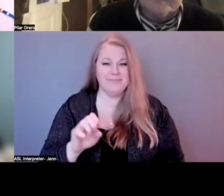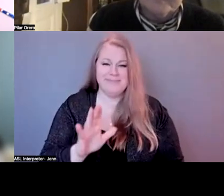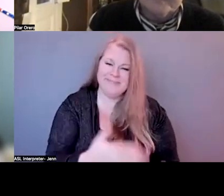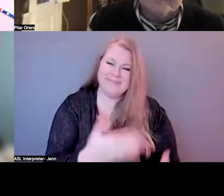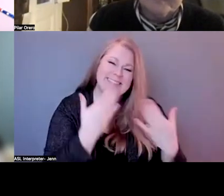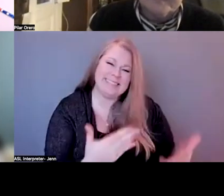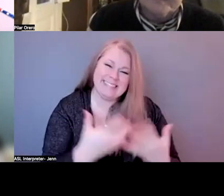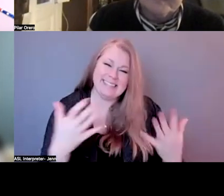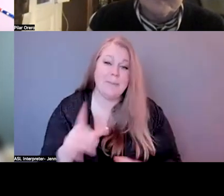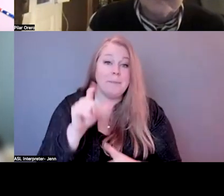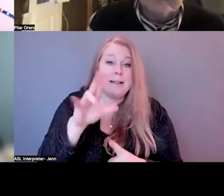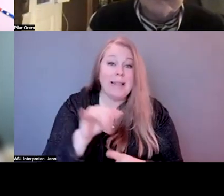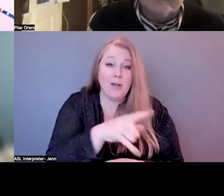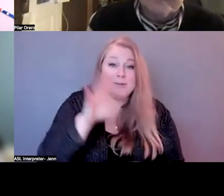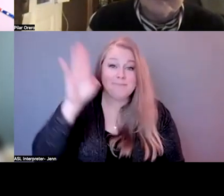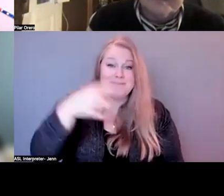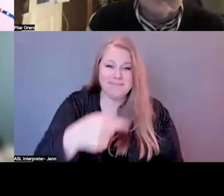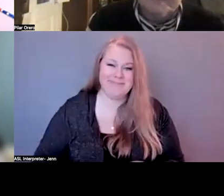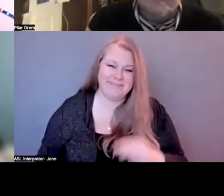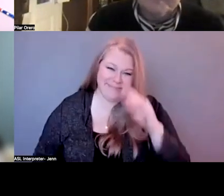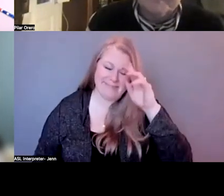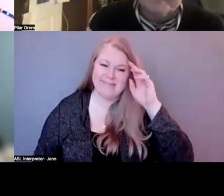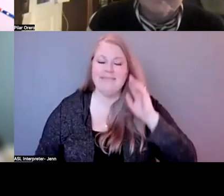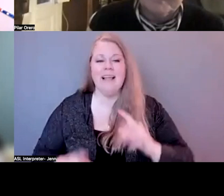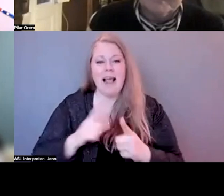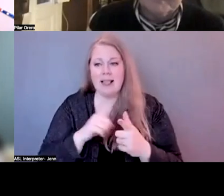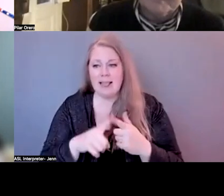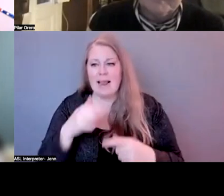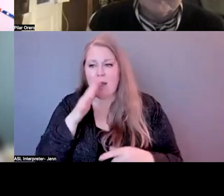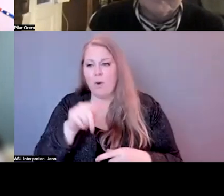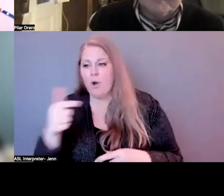Larry, across to you and then I'll go to L's question.